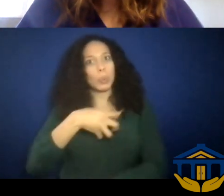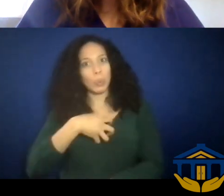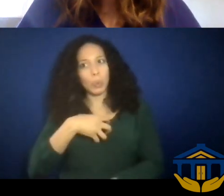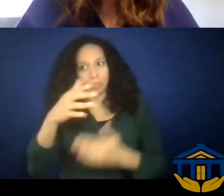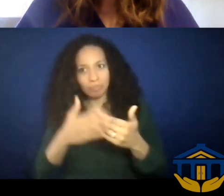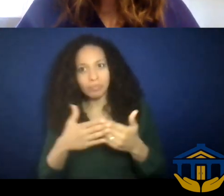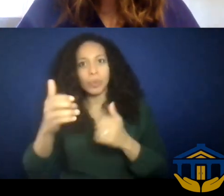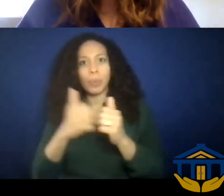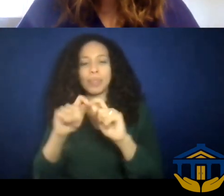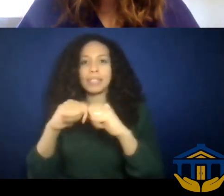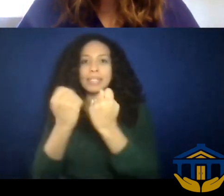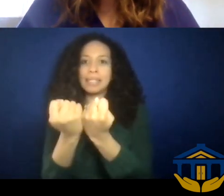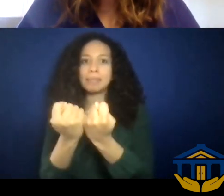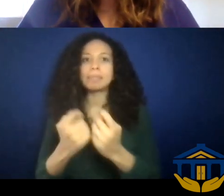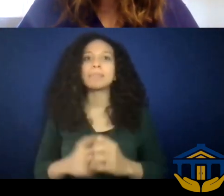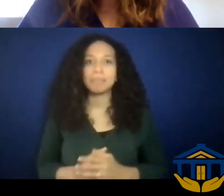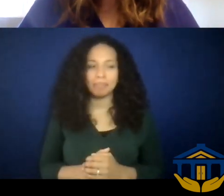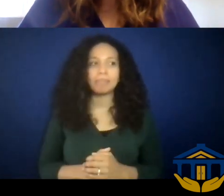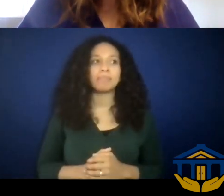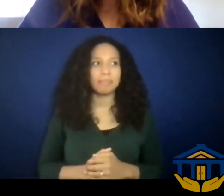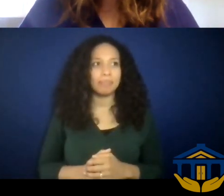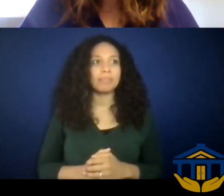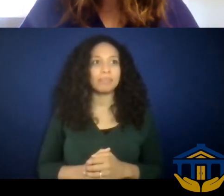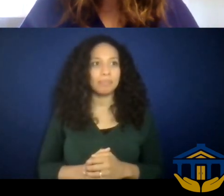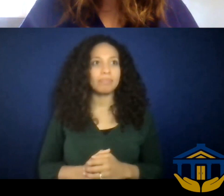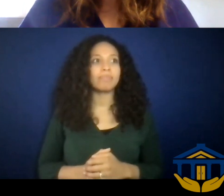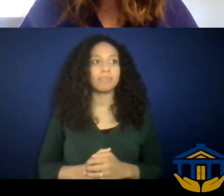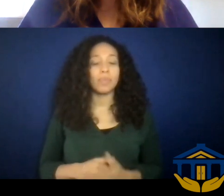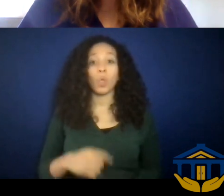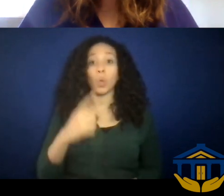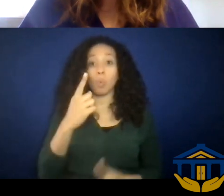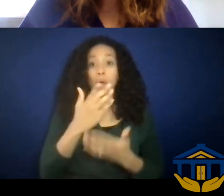one thing that's very helpful for families is creating an organizational system.